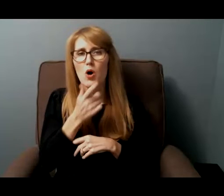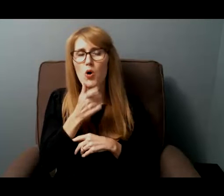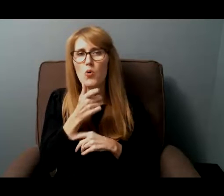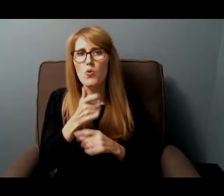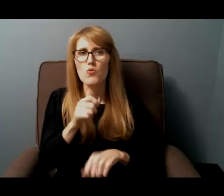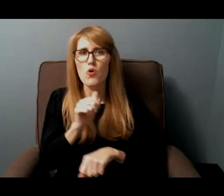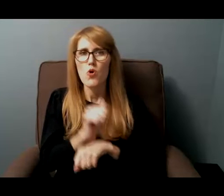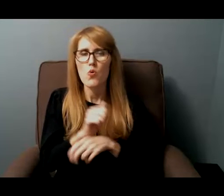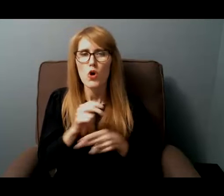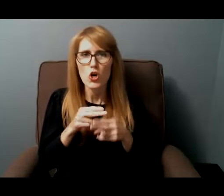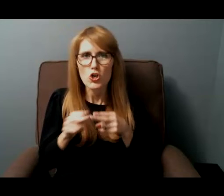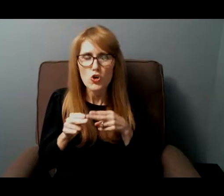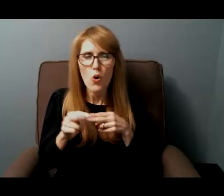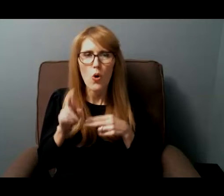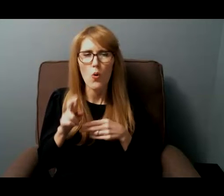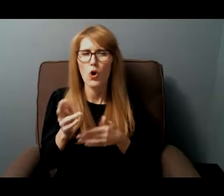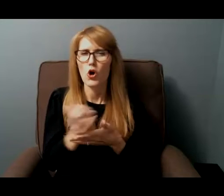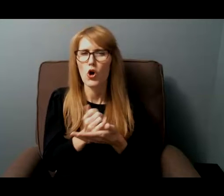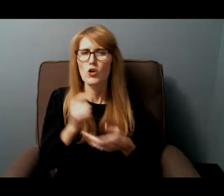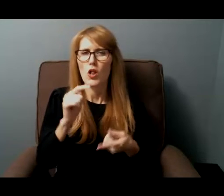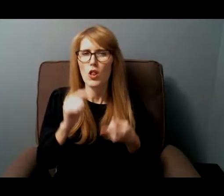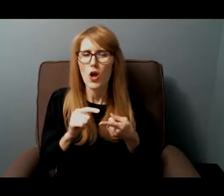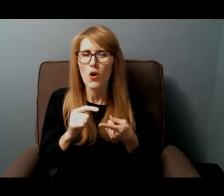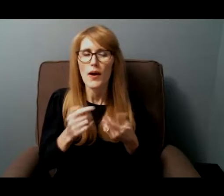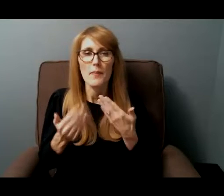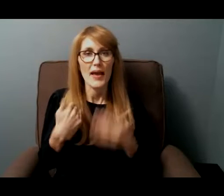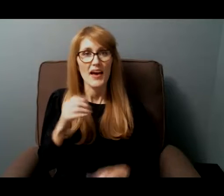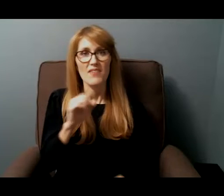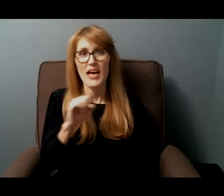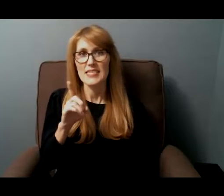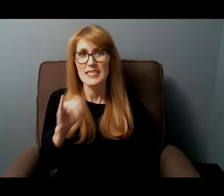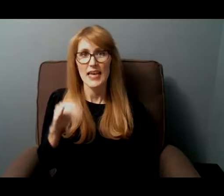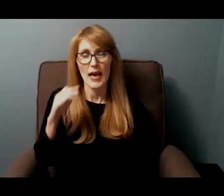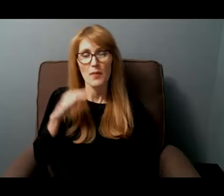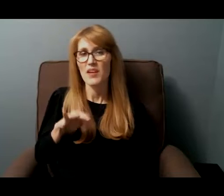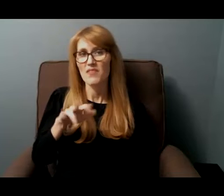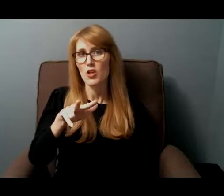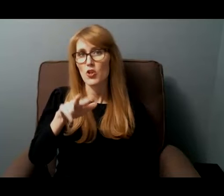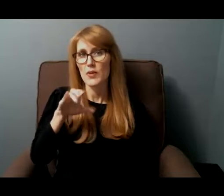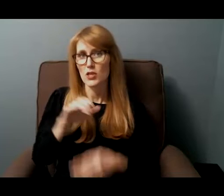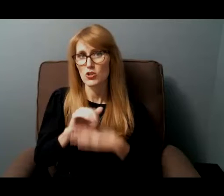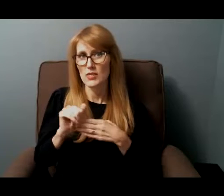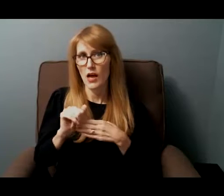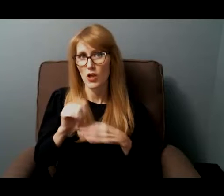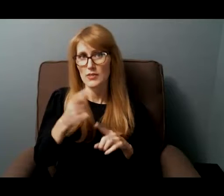record may have a benefit SSDI benefit that's $300 a month. And someone who has worked for years and